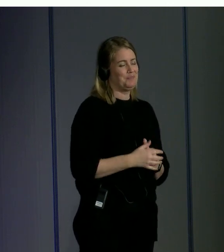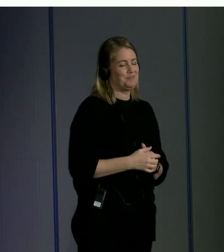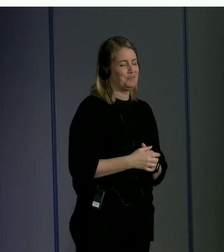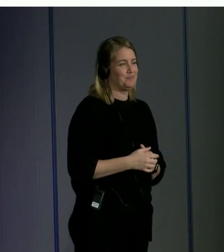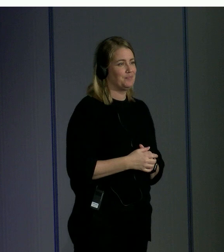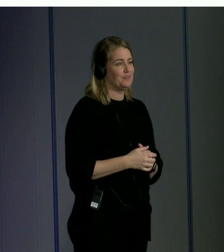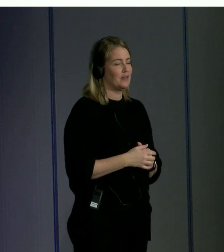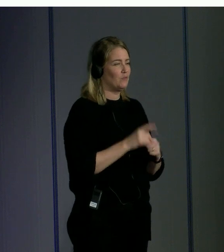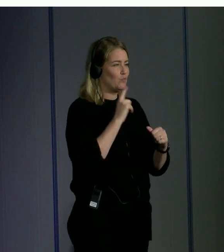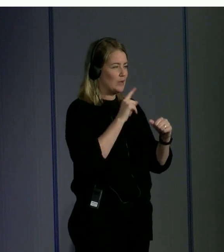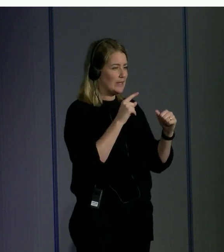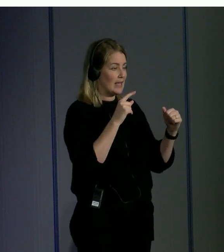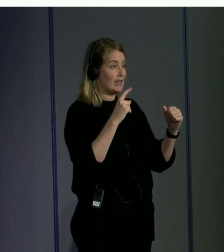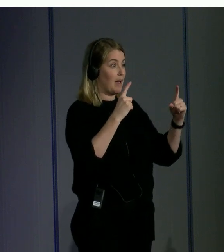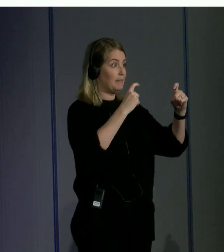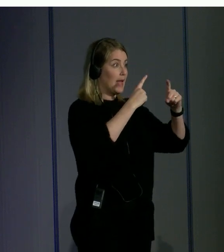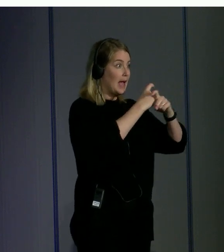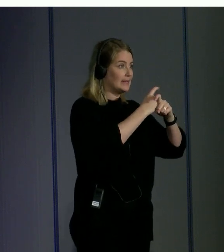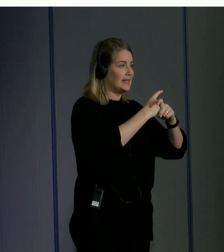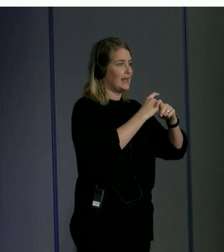Quantifying complexity. Web vs. Mobile.